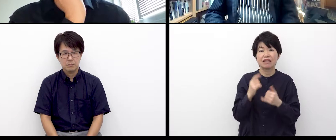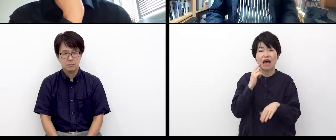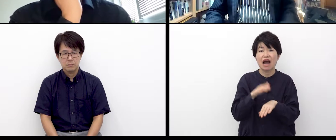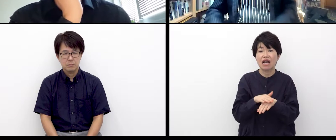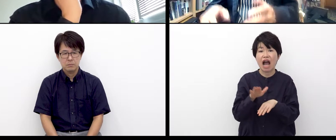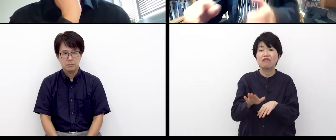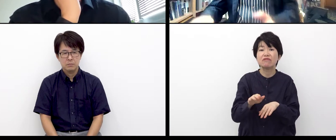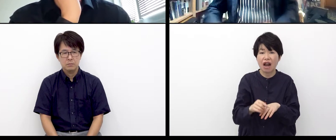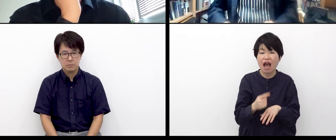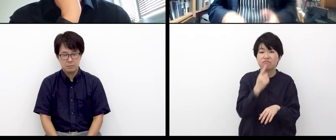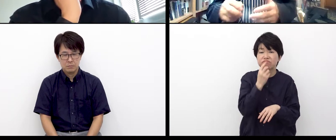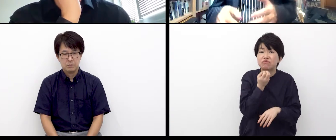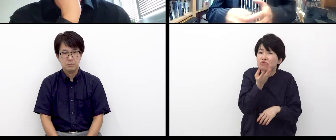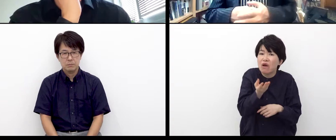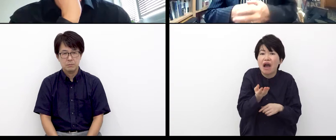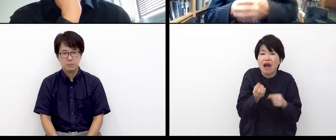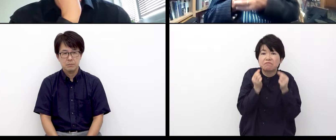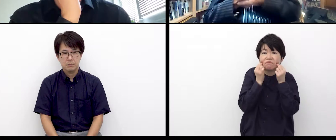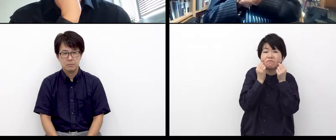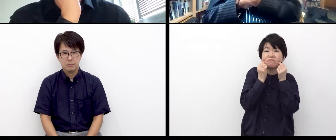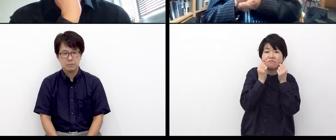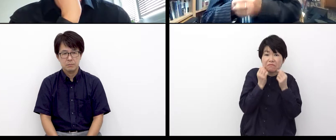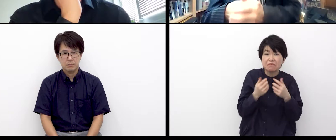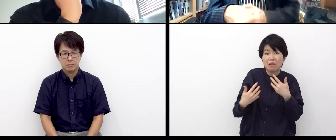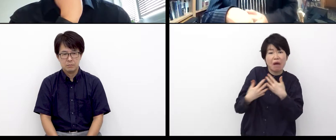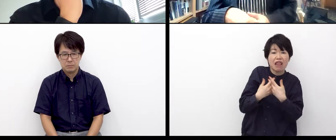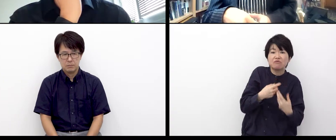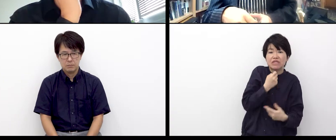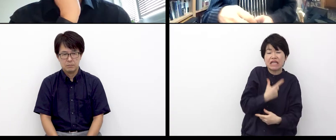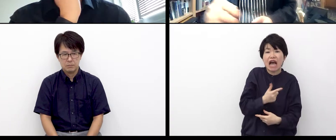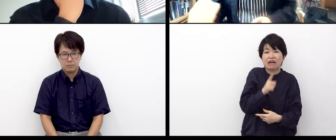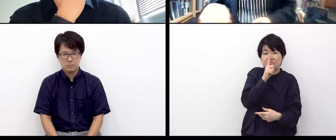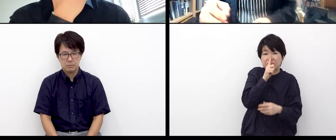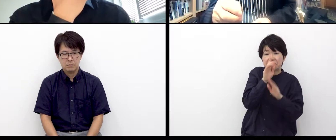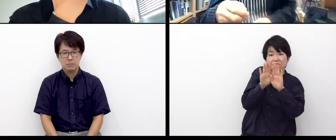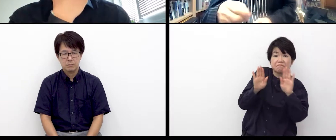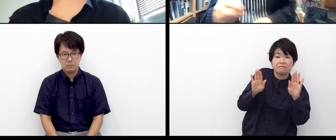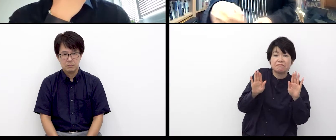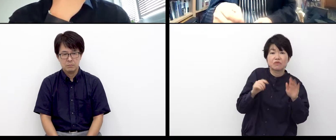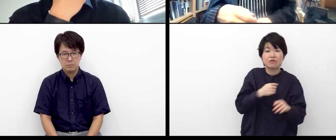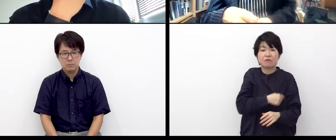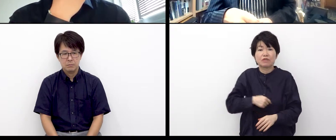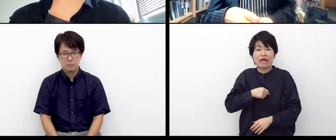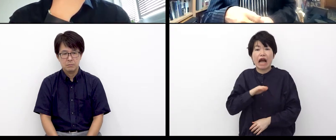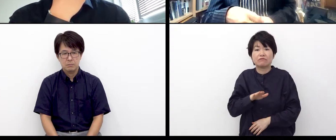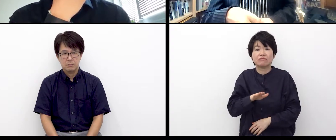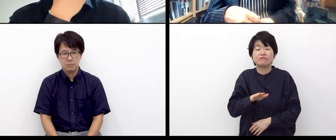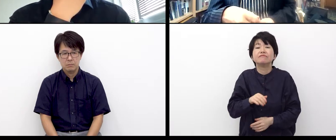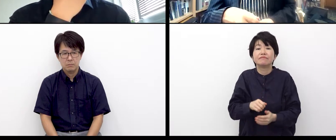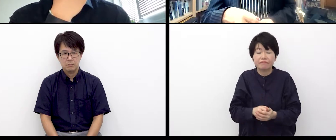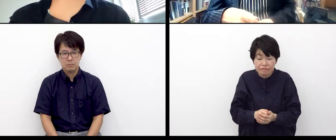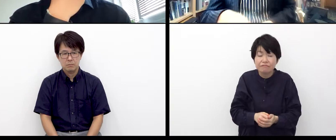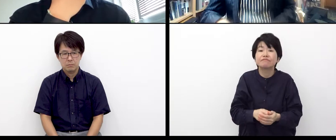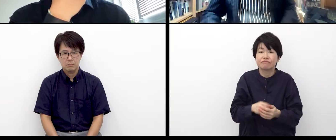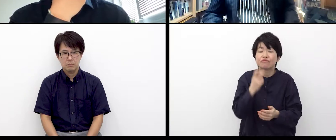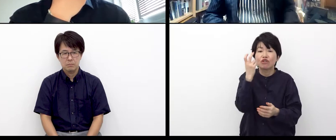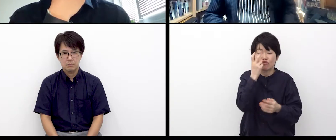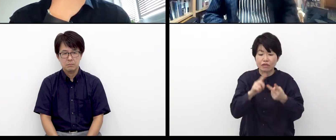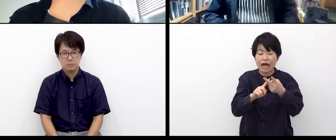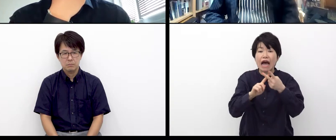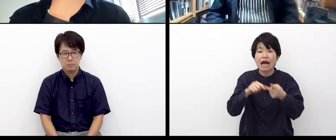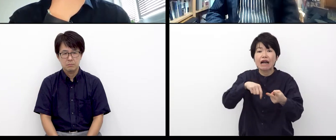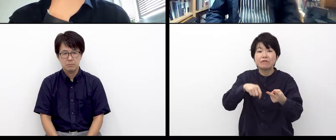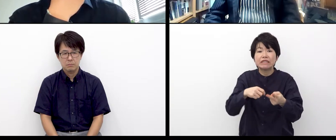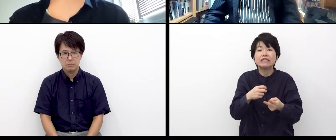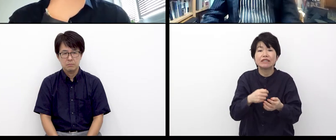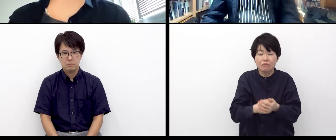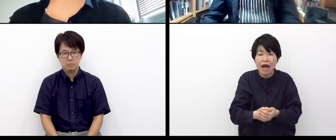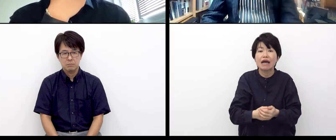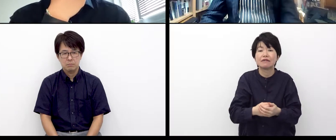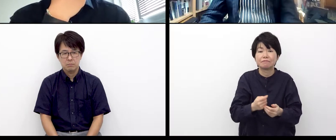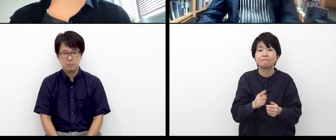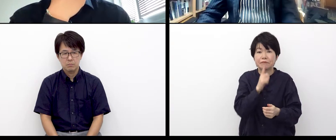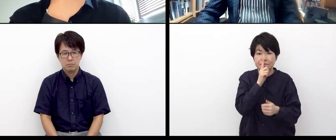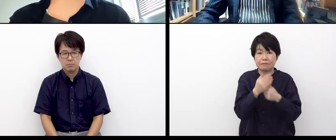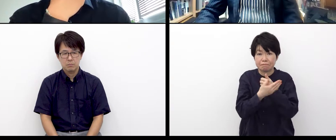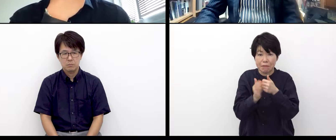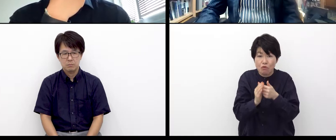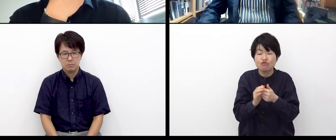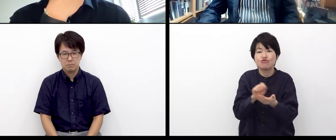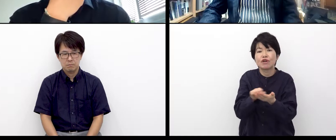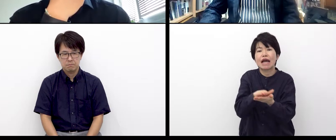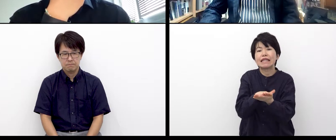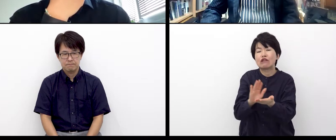that their family is in that situation. The research says they protect the confidentiality, but they can’t trust it.